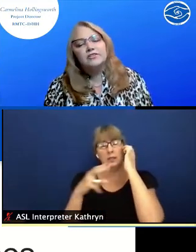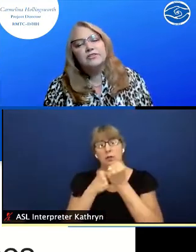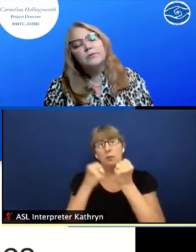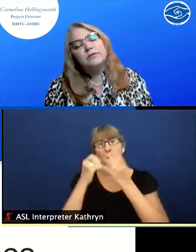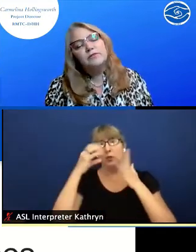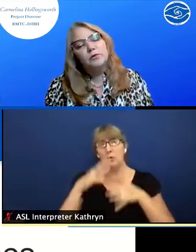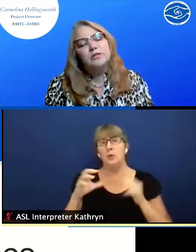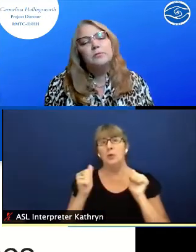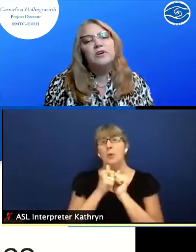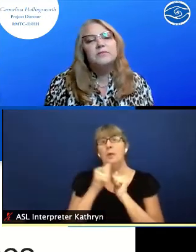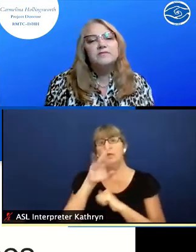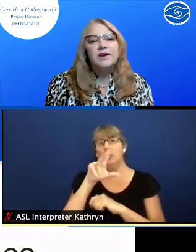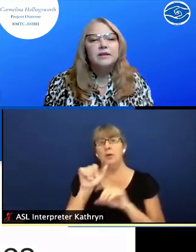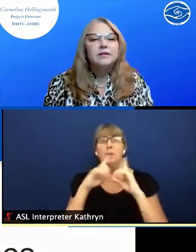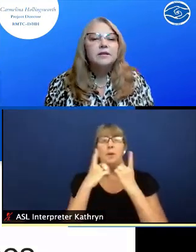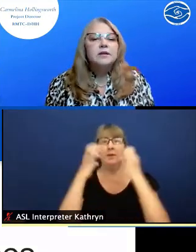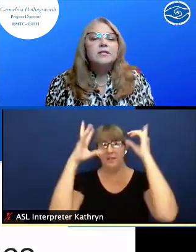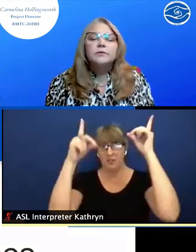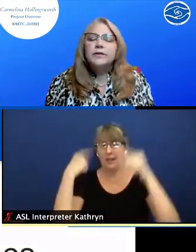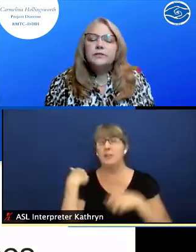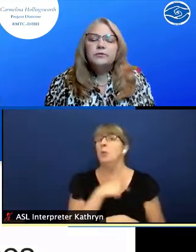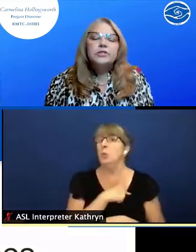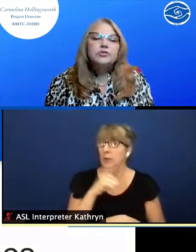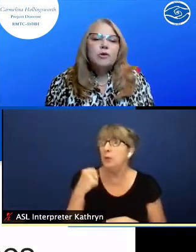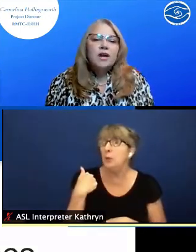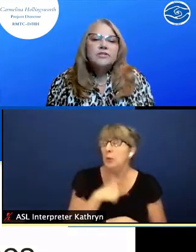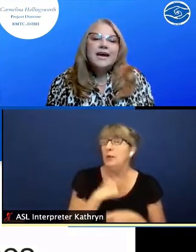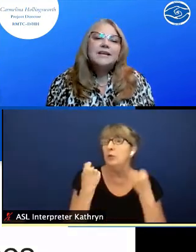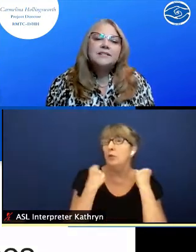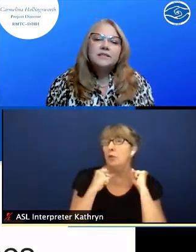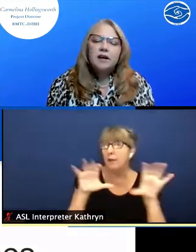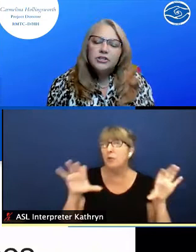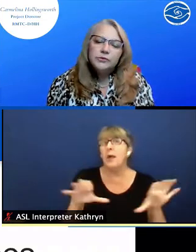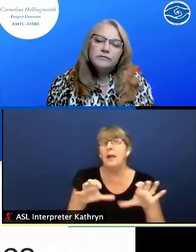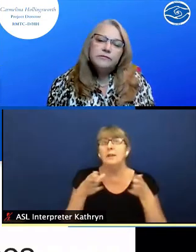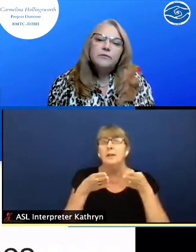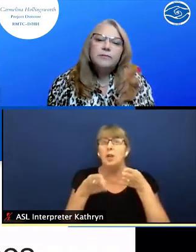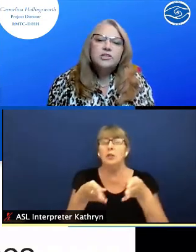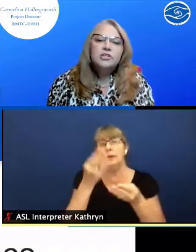with the Florida Department of Ed? So we do we strive to act as a conduit of information